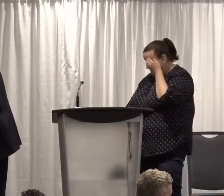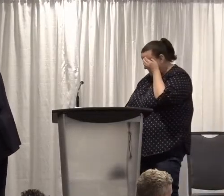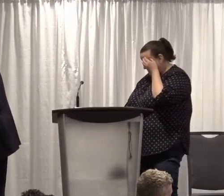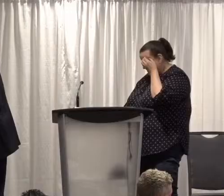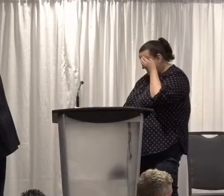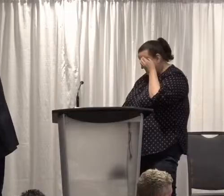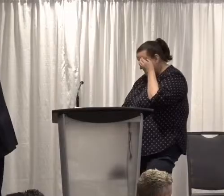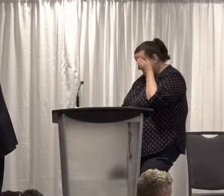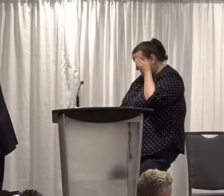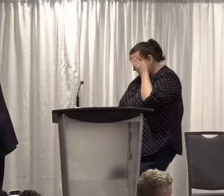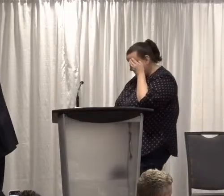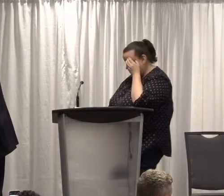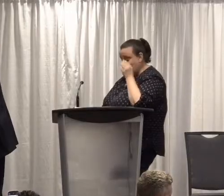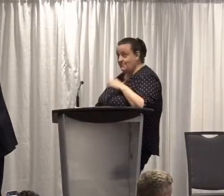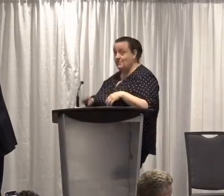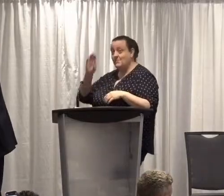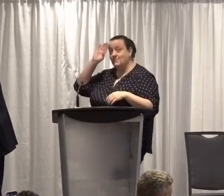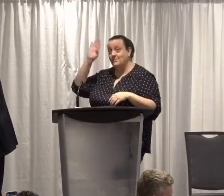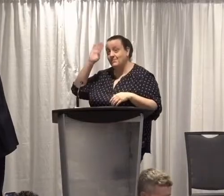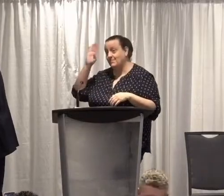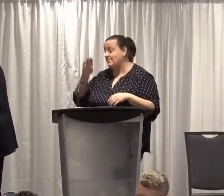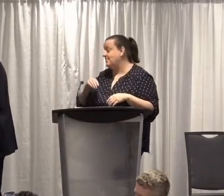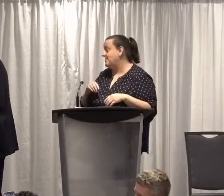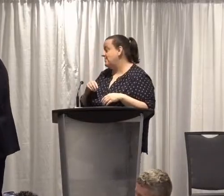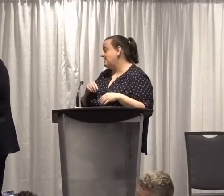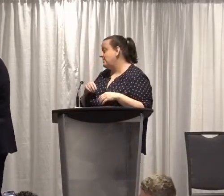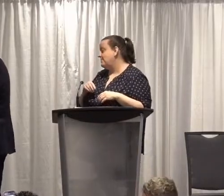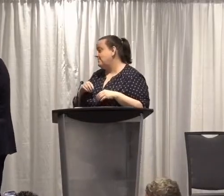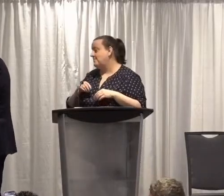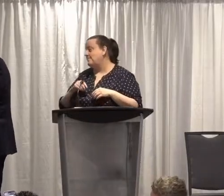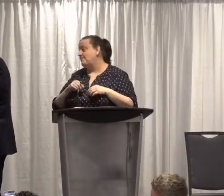HELLO, EVERYONE. I WOULD LIKE TO FIRST OF ALL